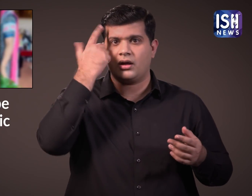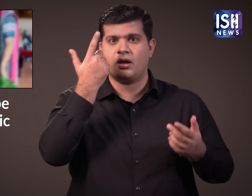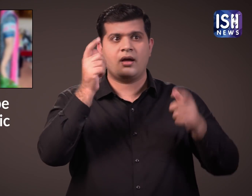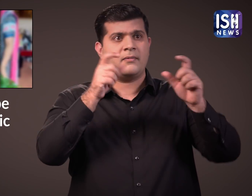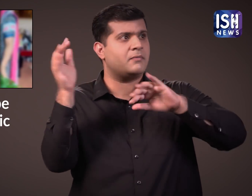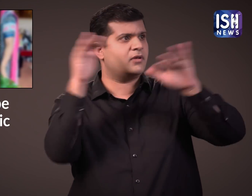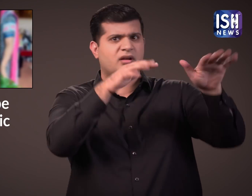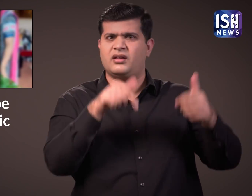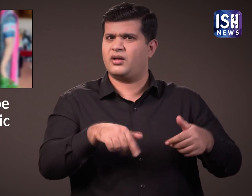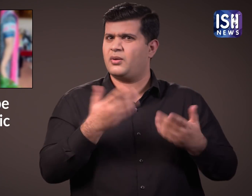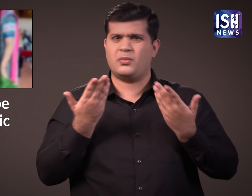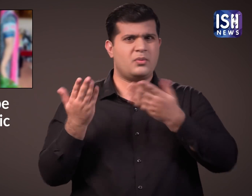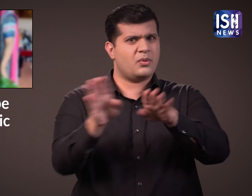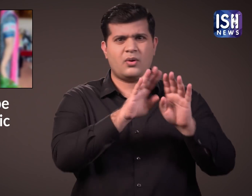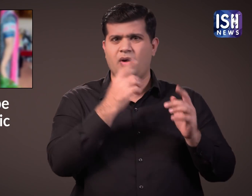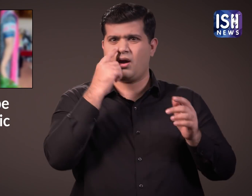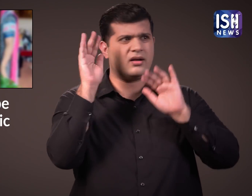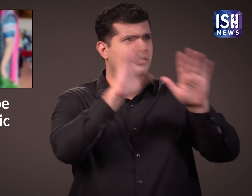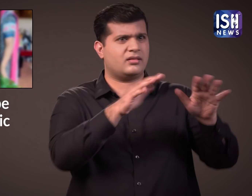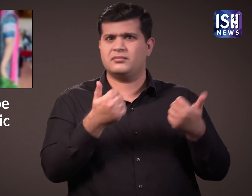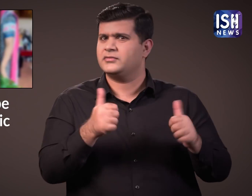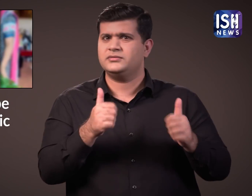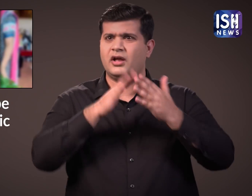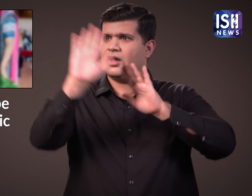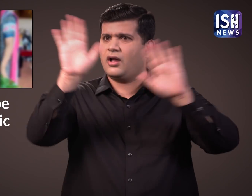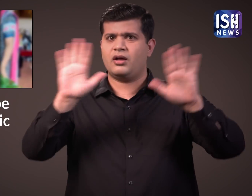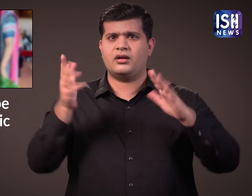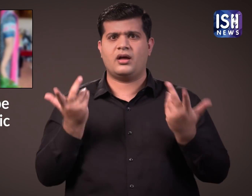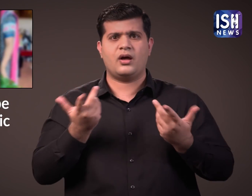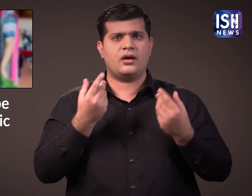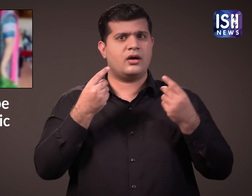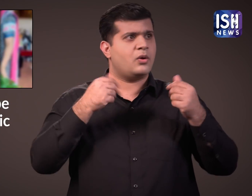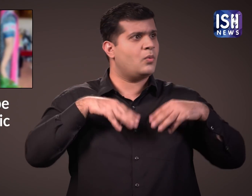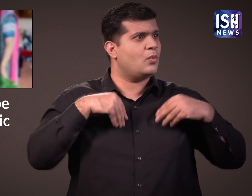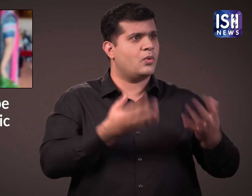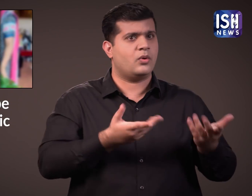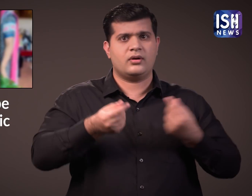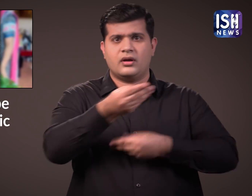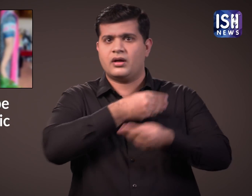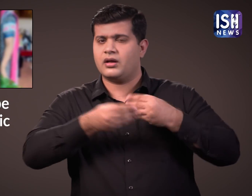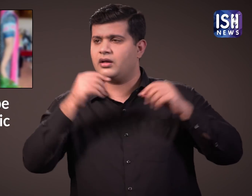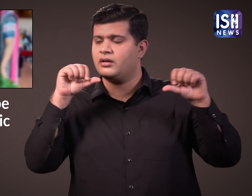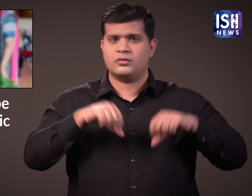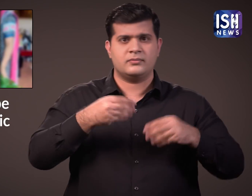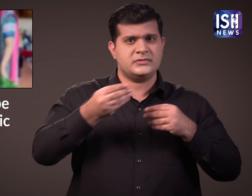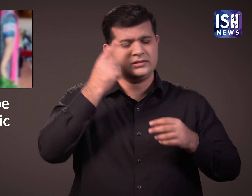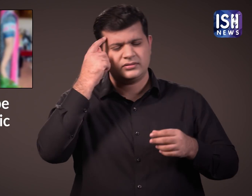Since she had no visitors at her hostel due to the lockdown, she could not earn her livelihood.